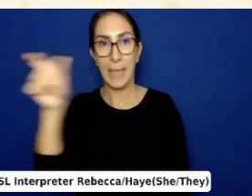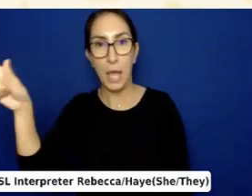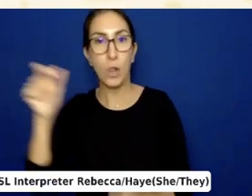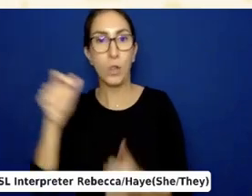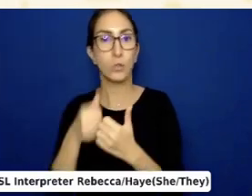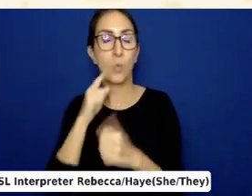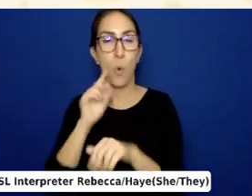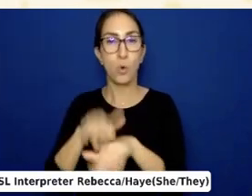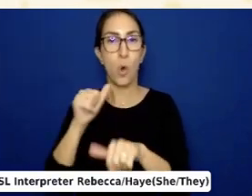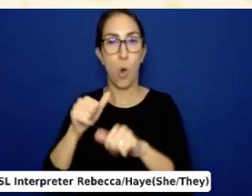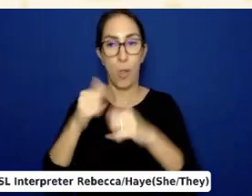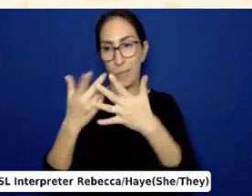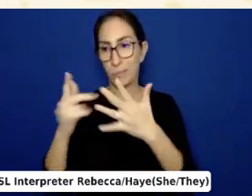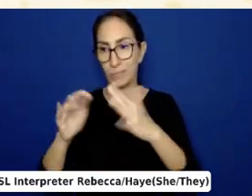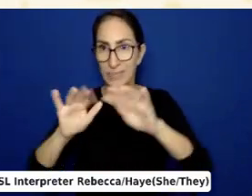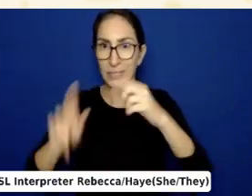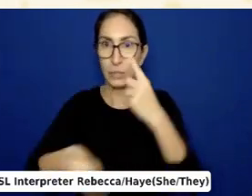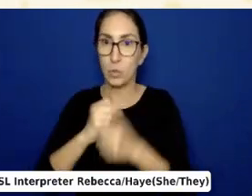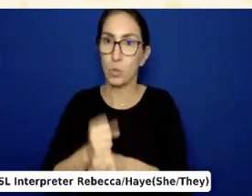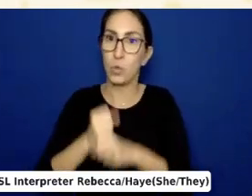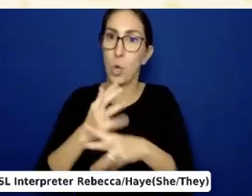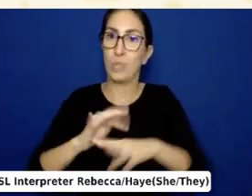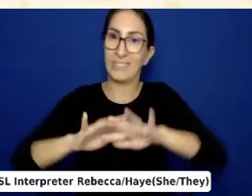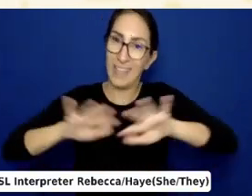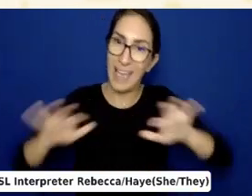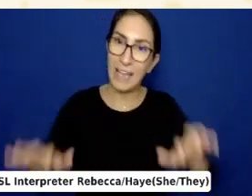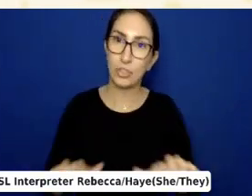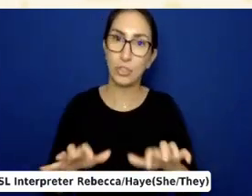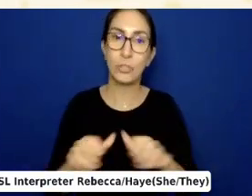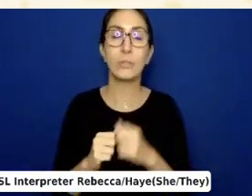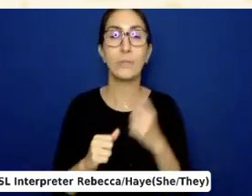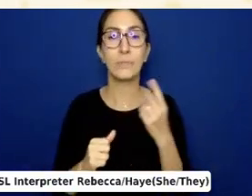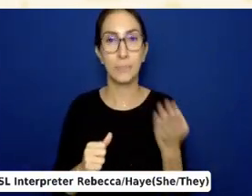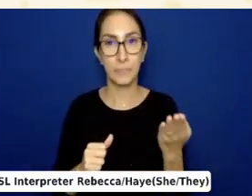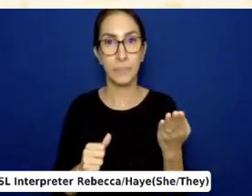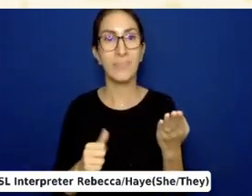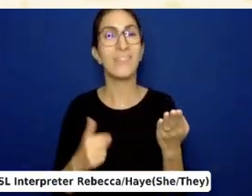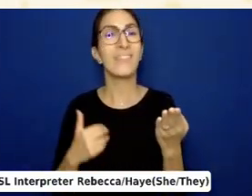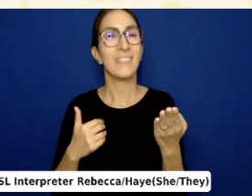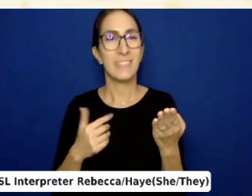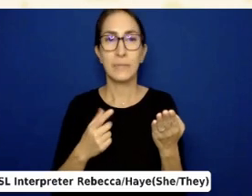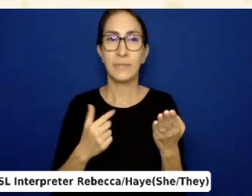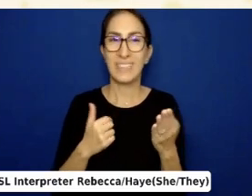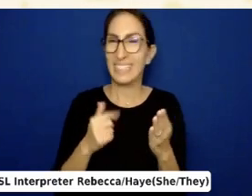in this particular really important. The simpler, the better.